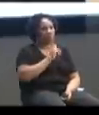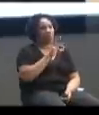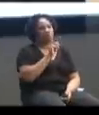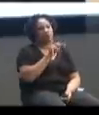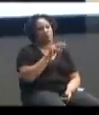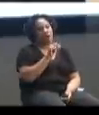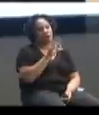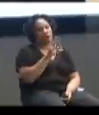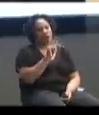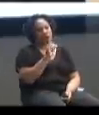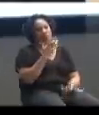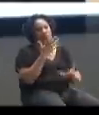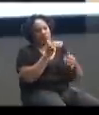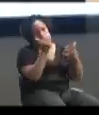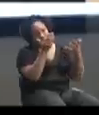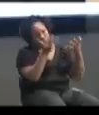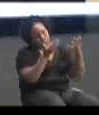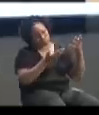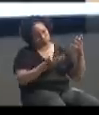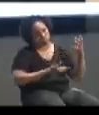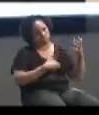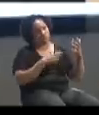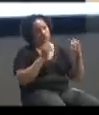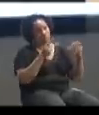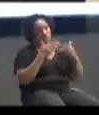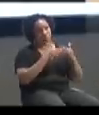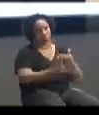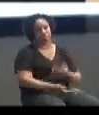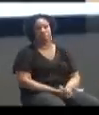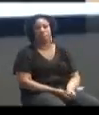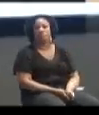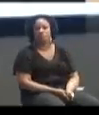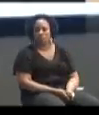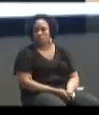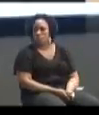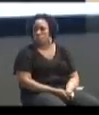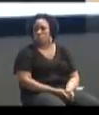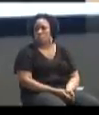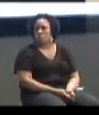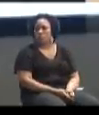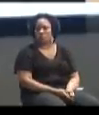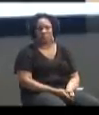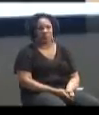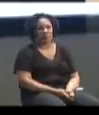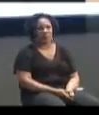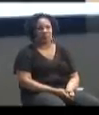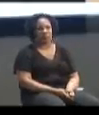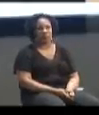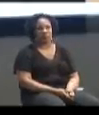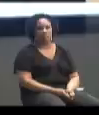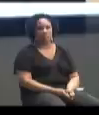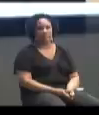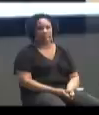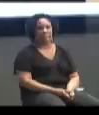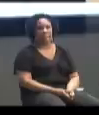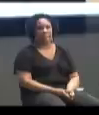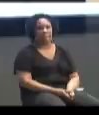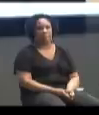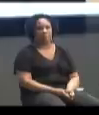AND INTRODUCE THE REST OF THE PANEL AND WE'LL GO FROM THERE.